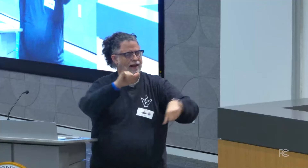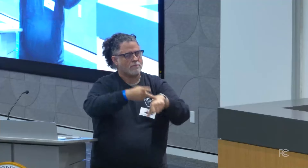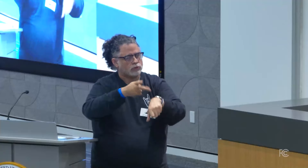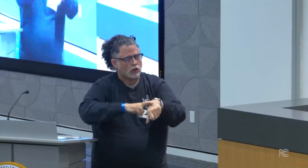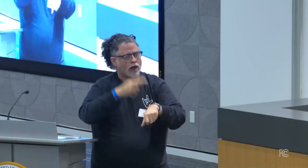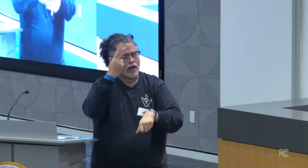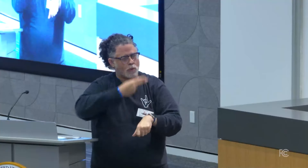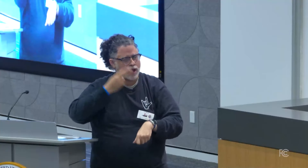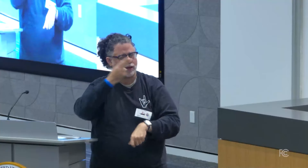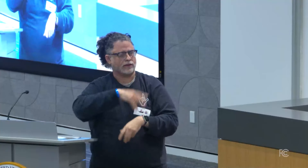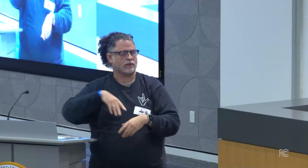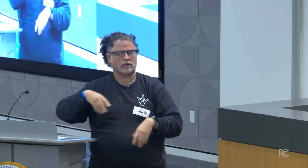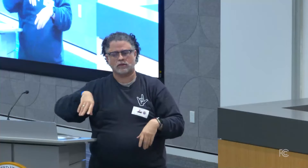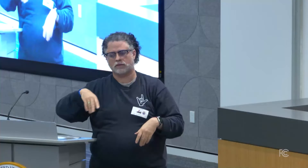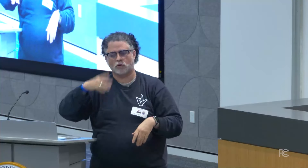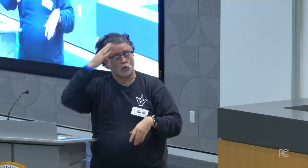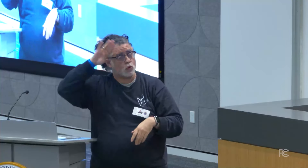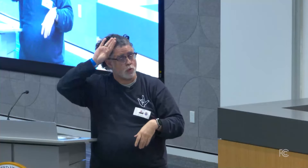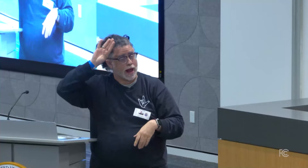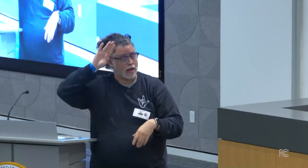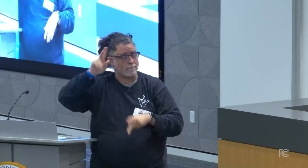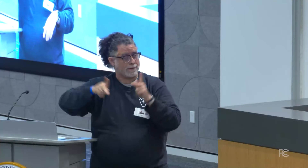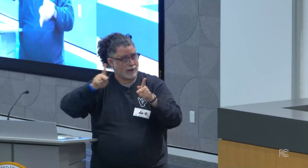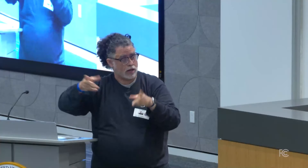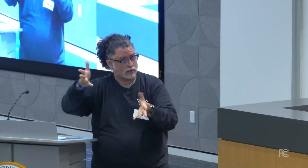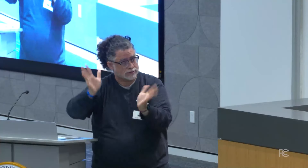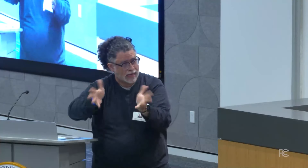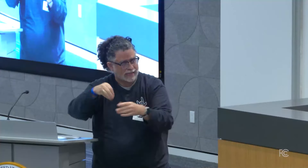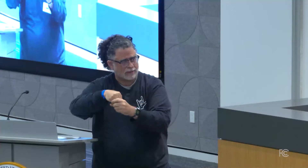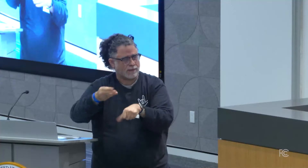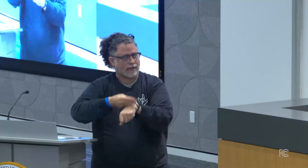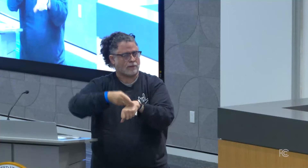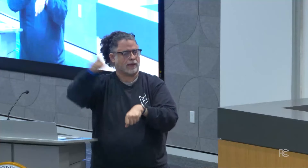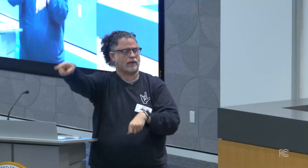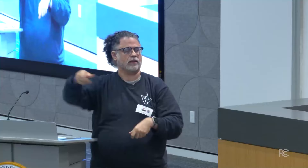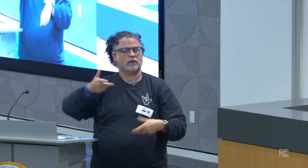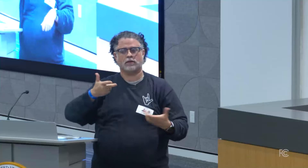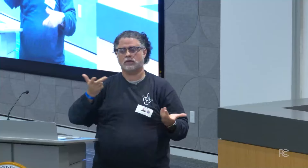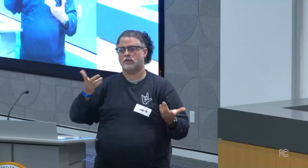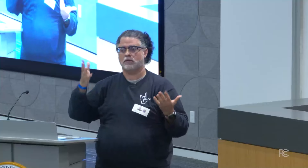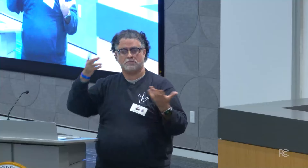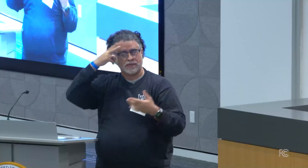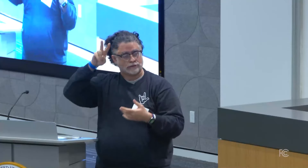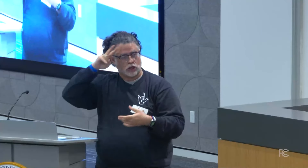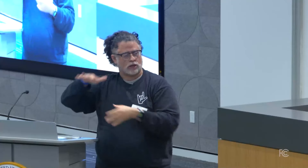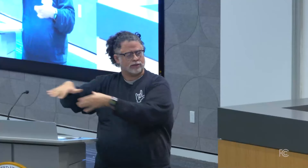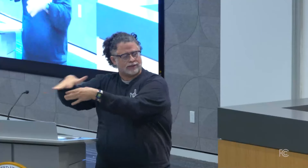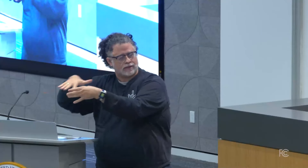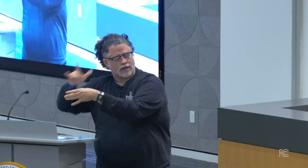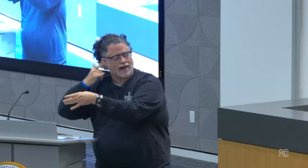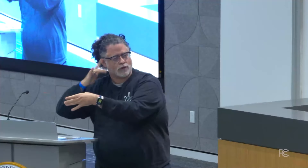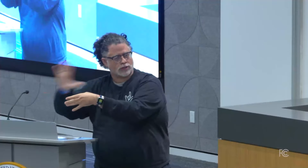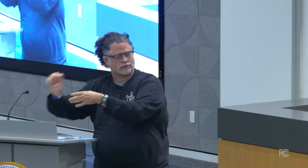UNIVERSALLY UNDERSTOOD NOT A DIGIT A 10-DIGIT PHONE NUMBER NOT A URL BUT A LOGO I'M A LINGUIST SO I THINK